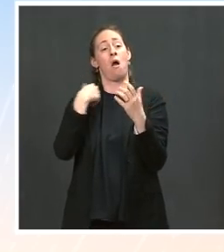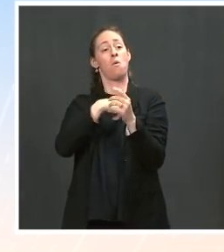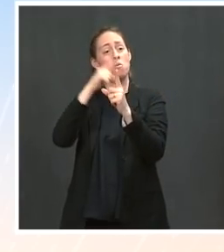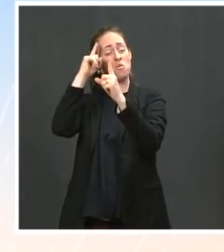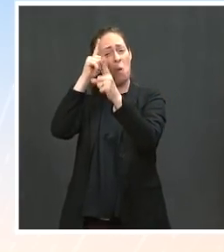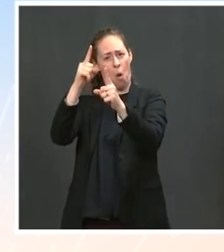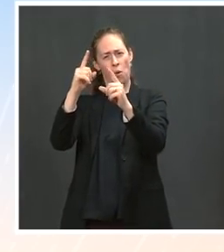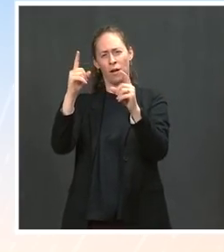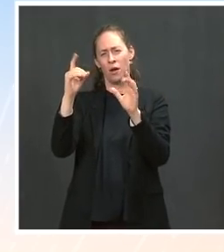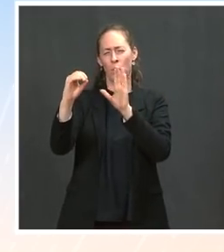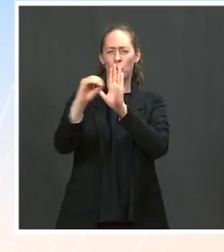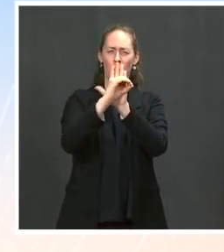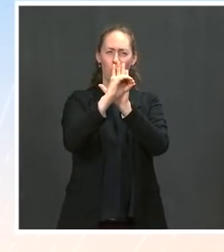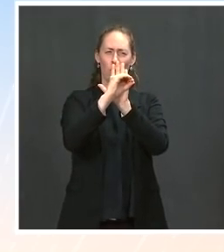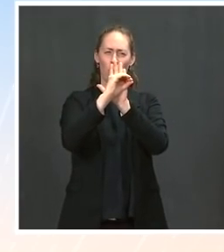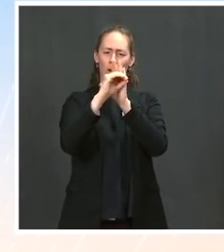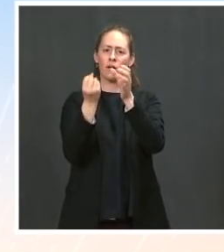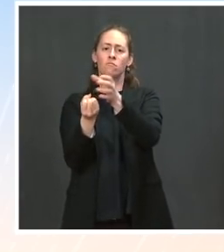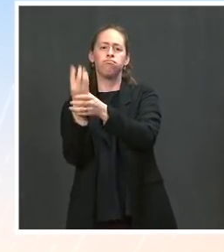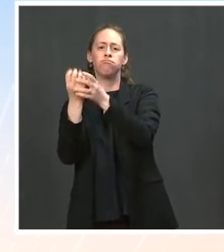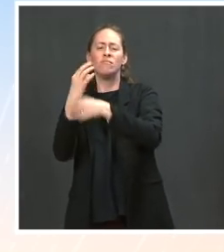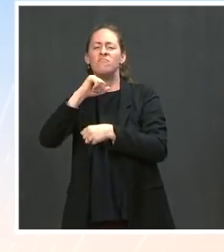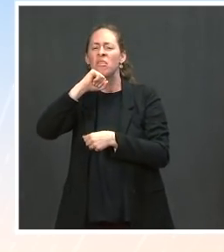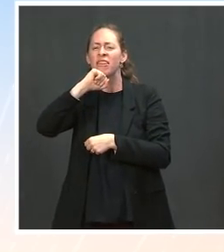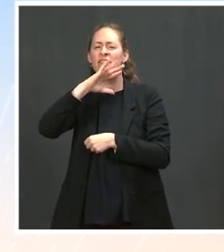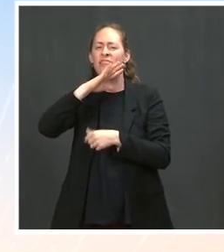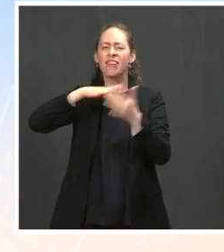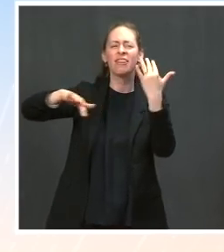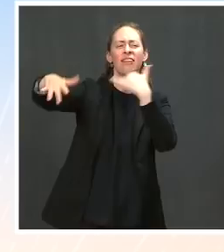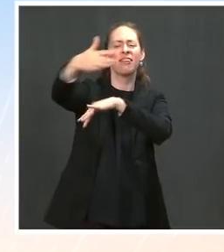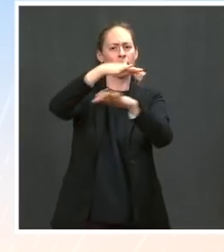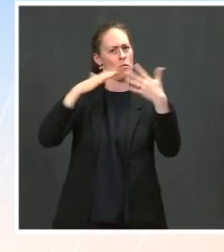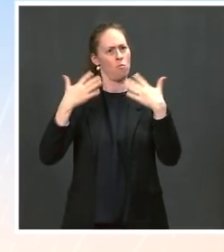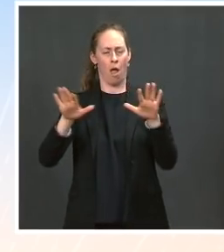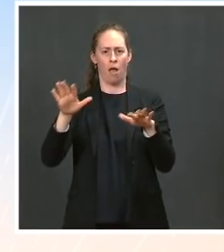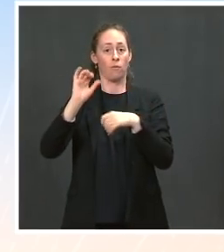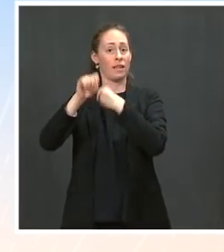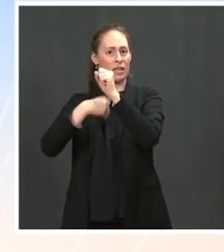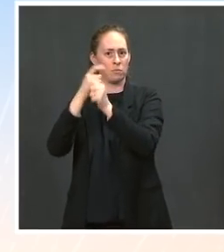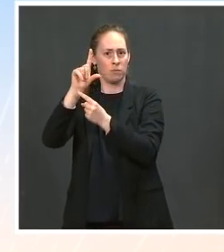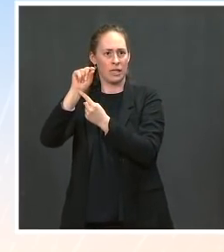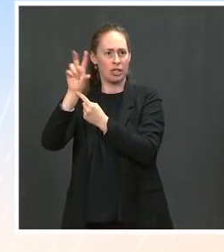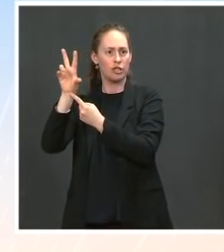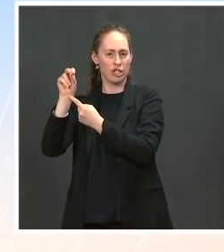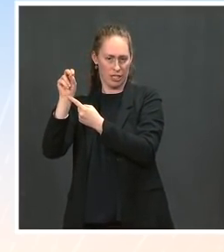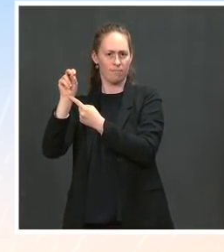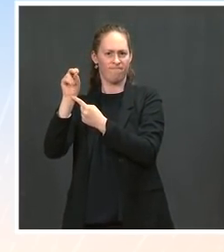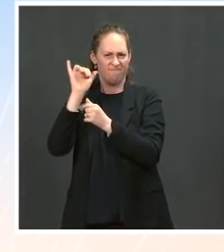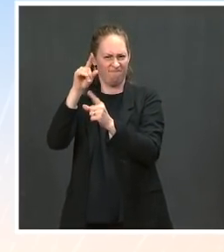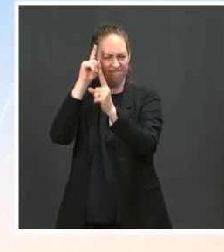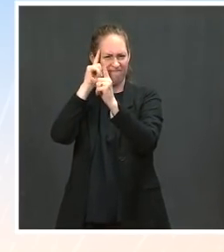This includes $25 billion for zero-emissions transit vehicles and $20 billion for electric school buses.